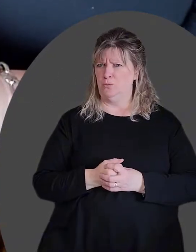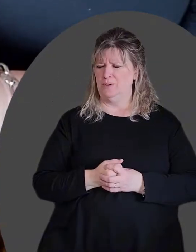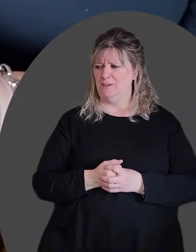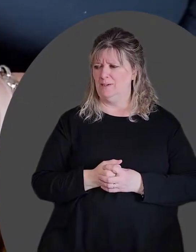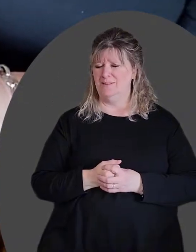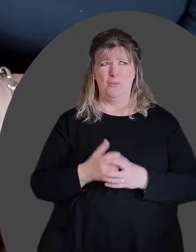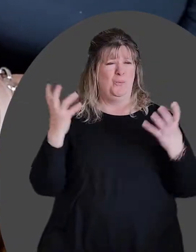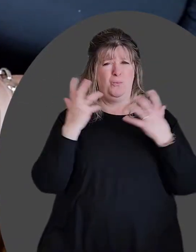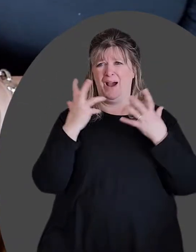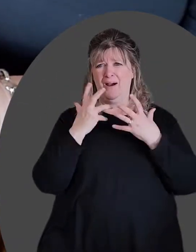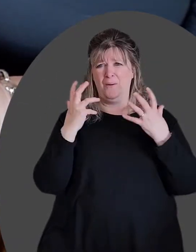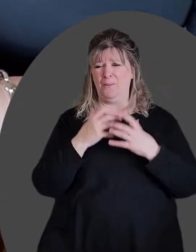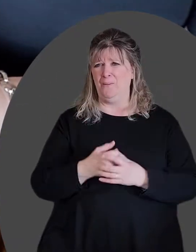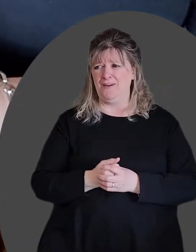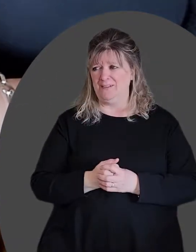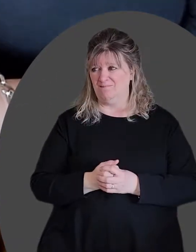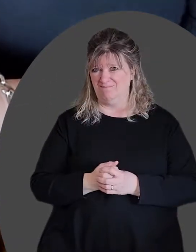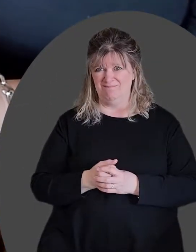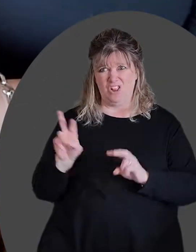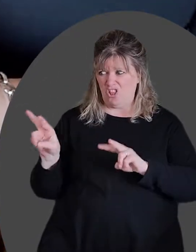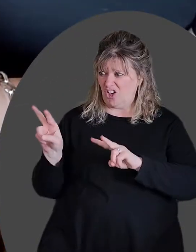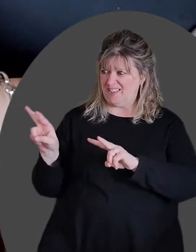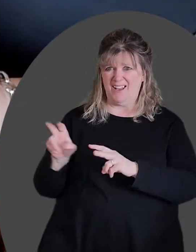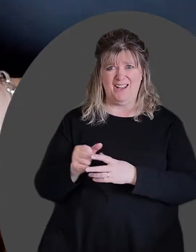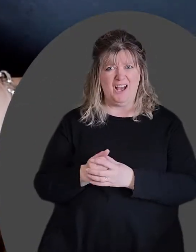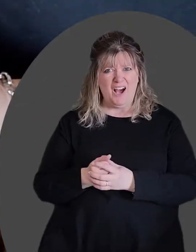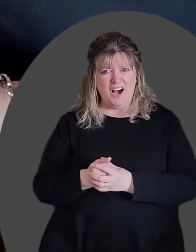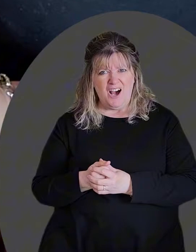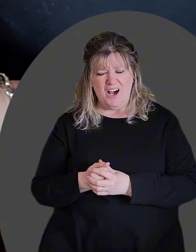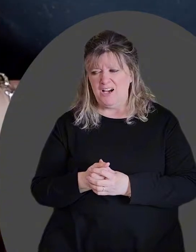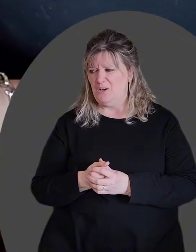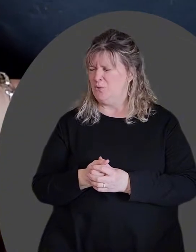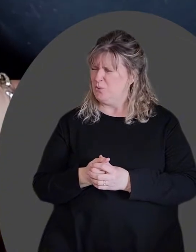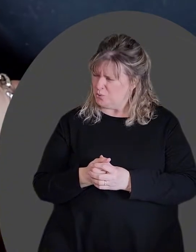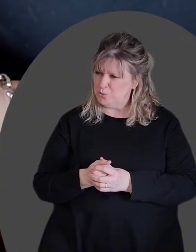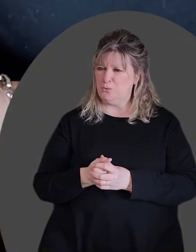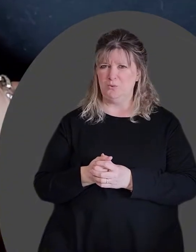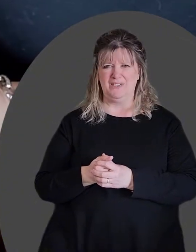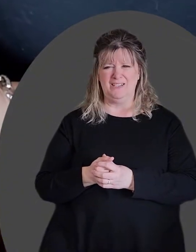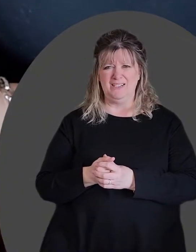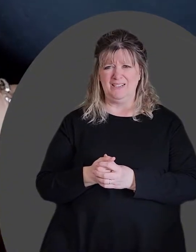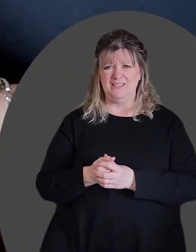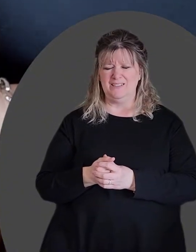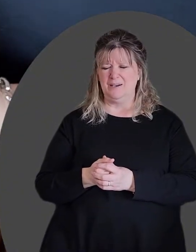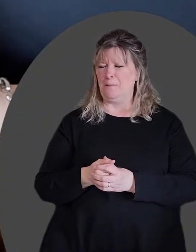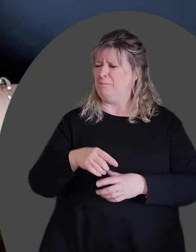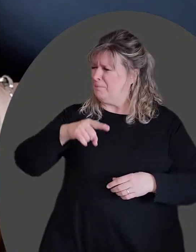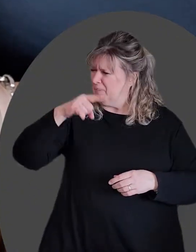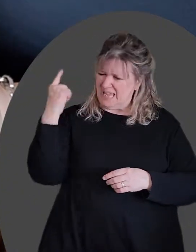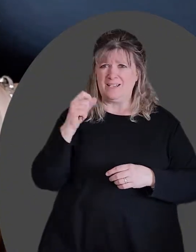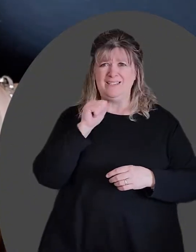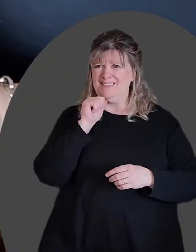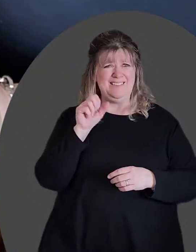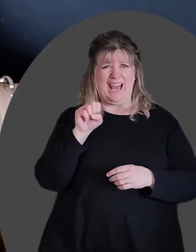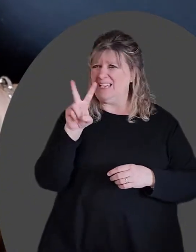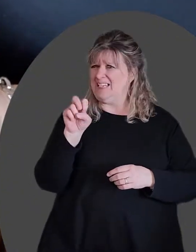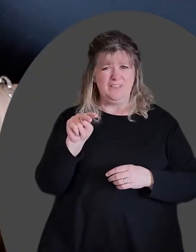wow look at that those are just black not even brown anymore